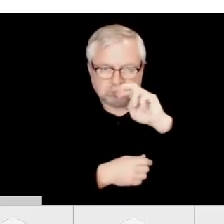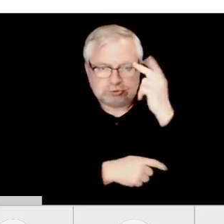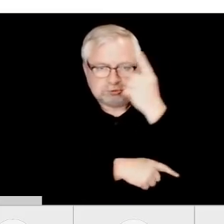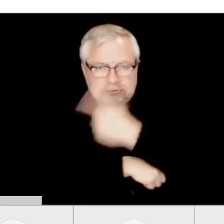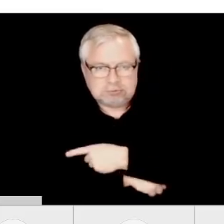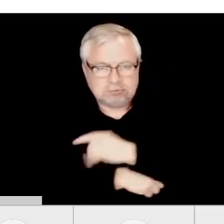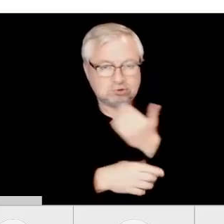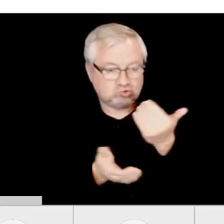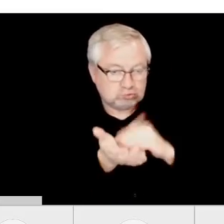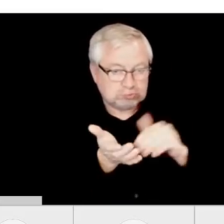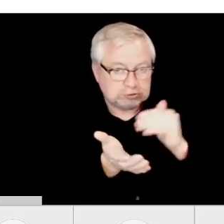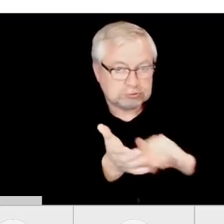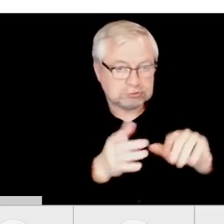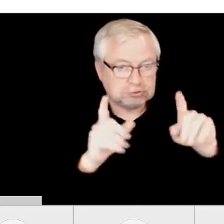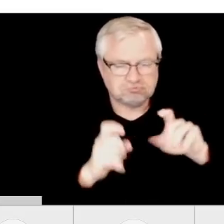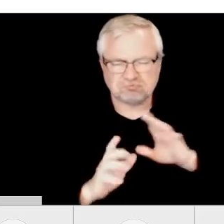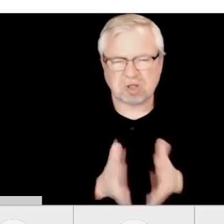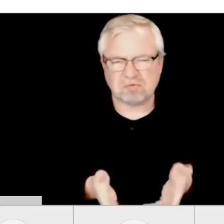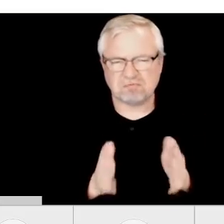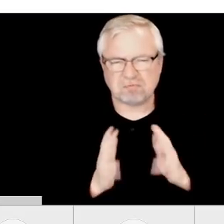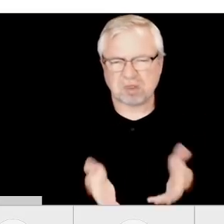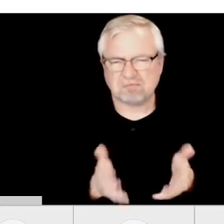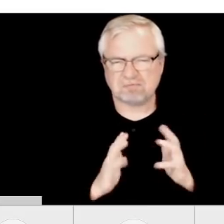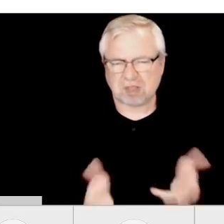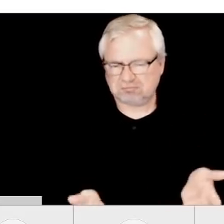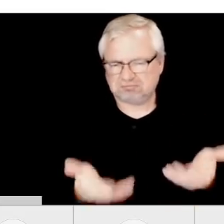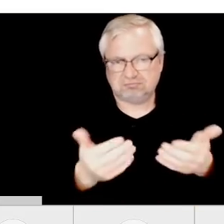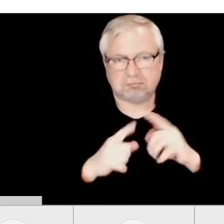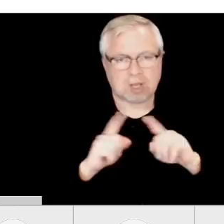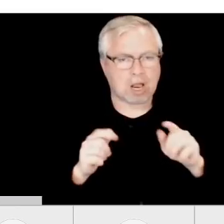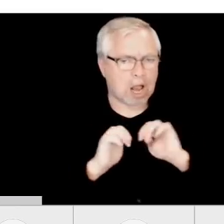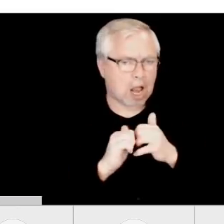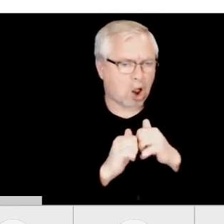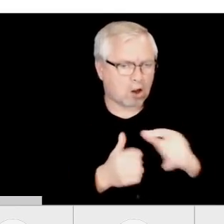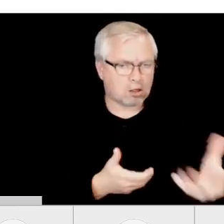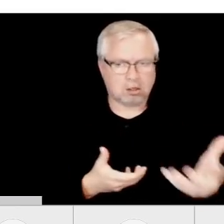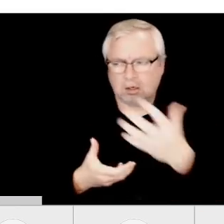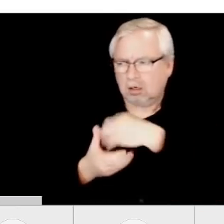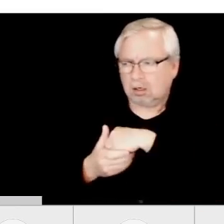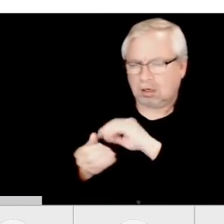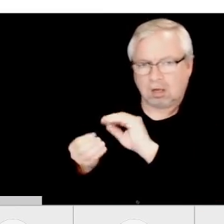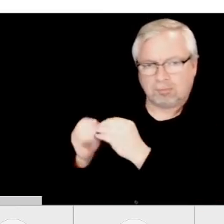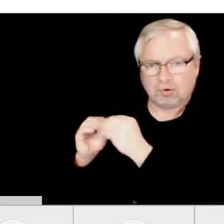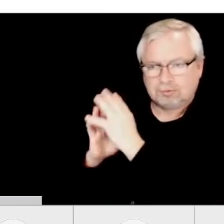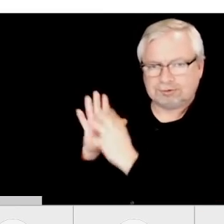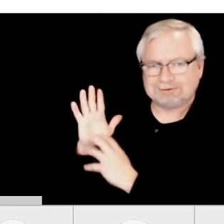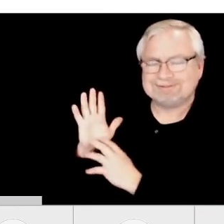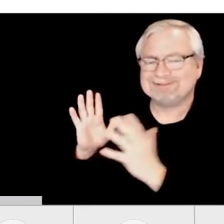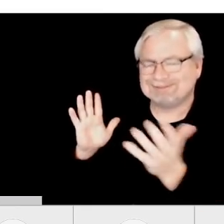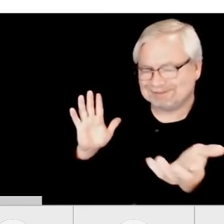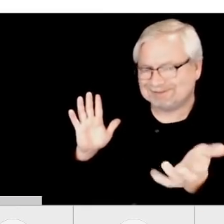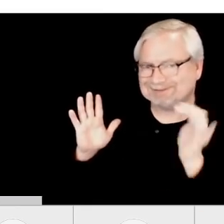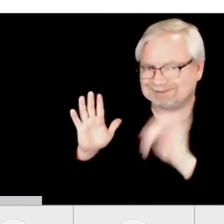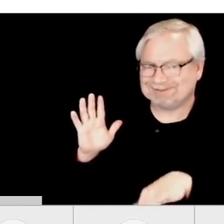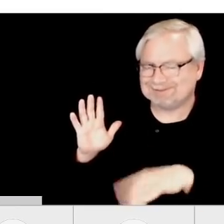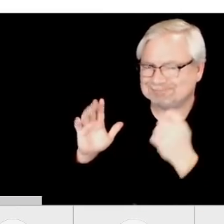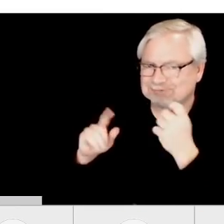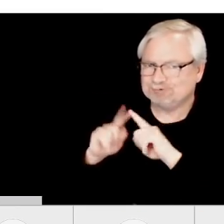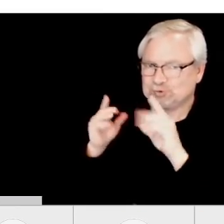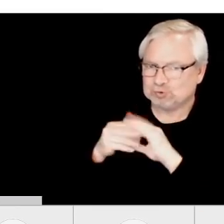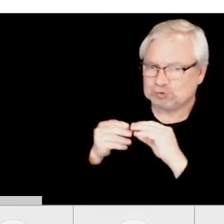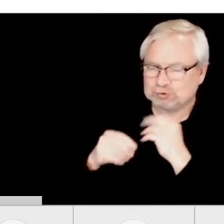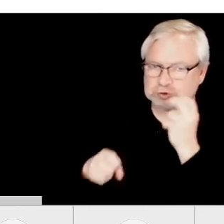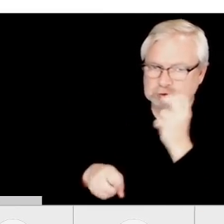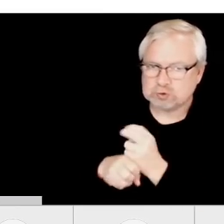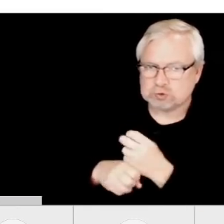But in terms of how that plays into the model, I [indiscernible] certainly to